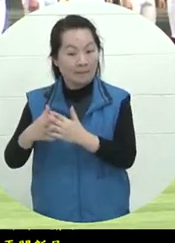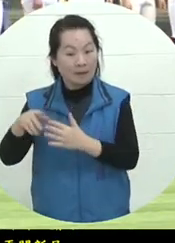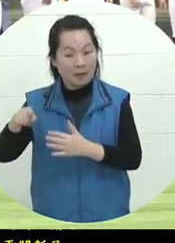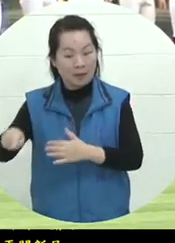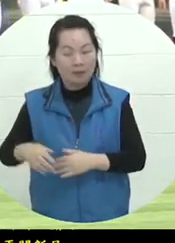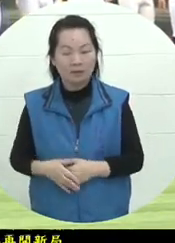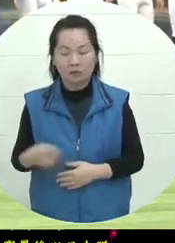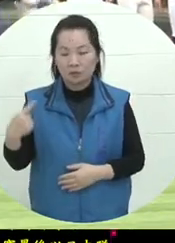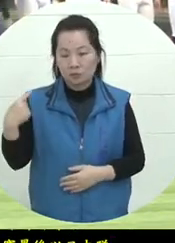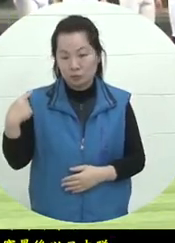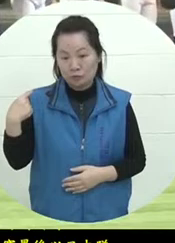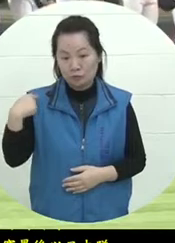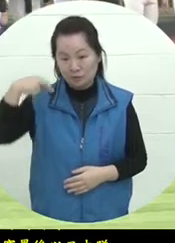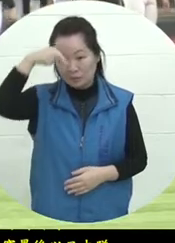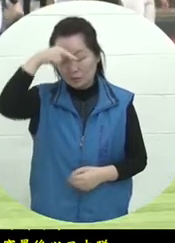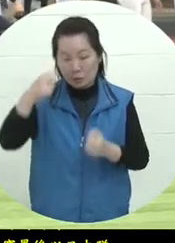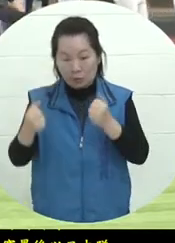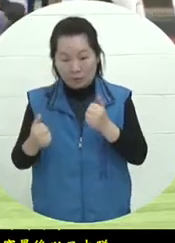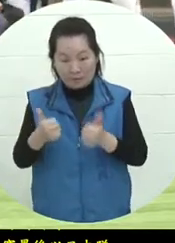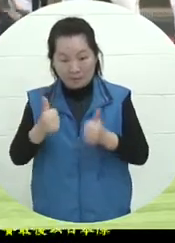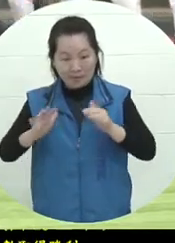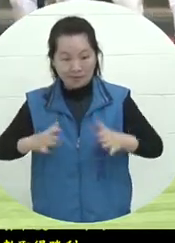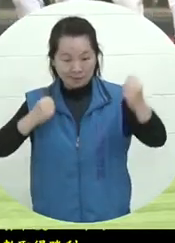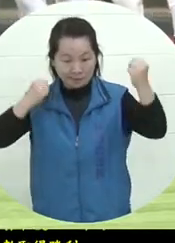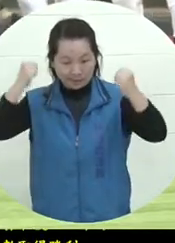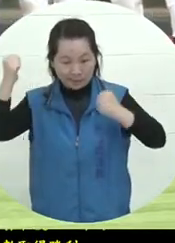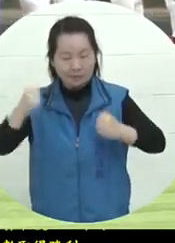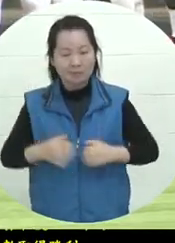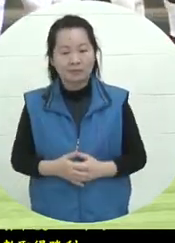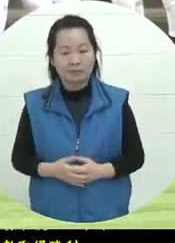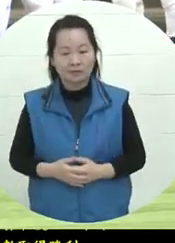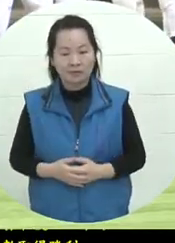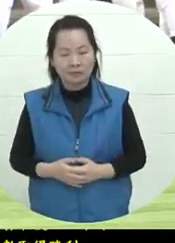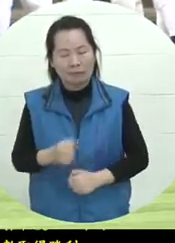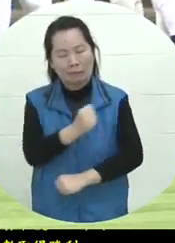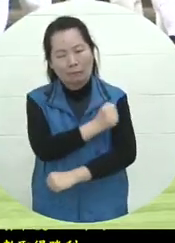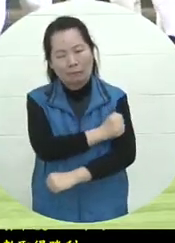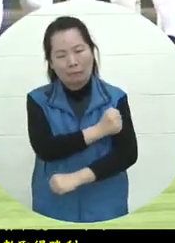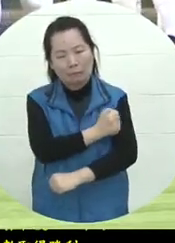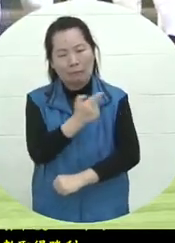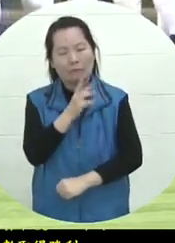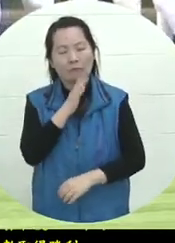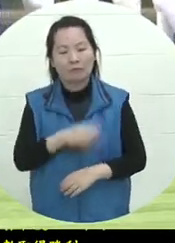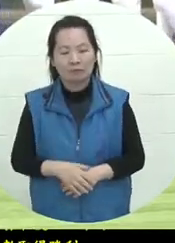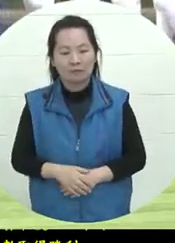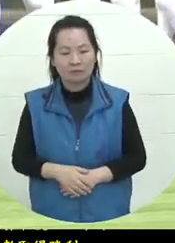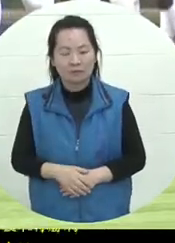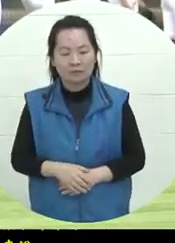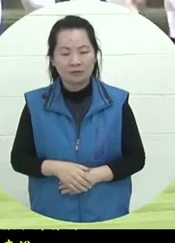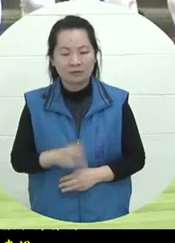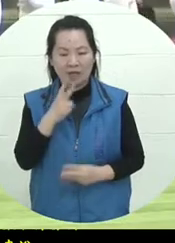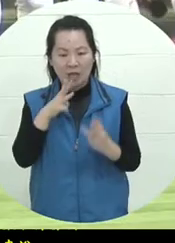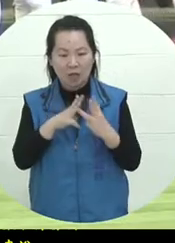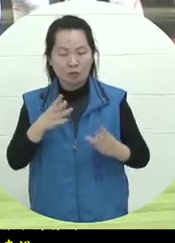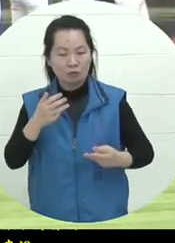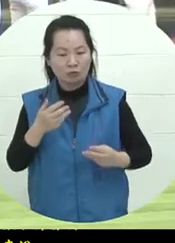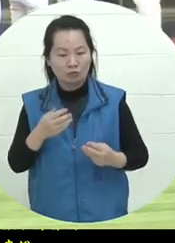the games from yesterday afternoon to this morning were quite difficult. In the matchup with two Asian teams, they